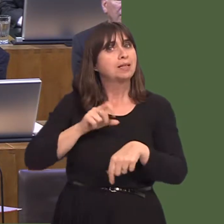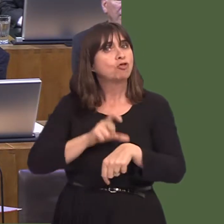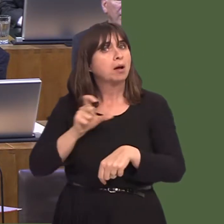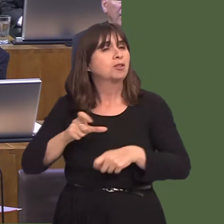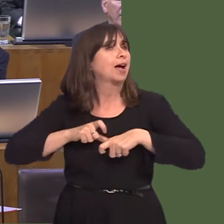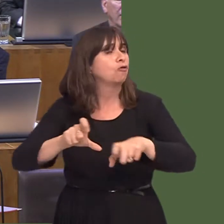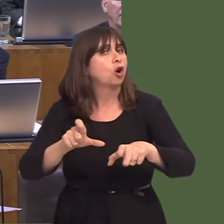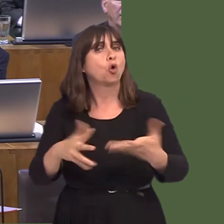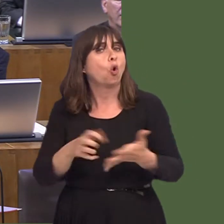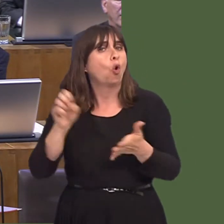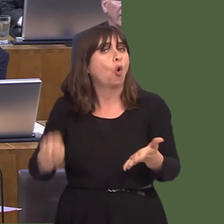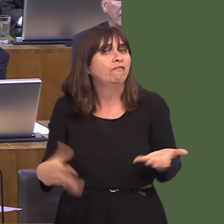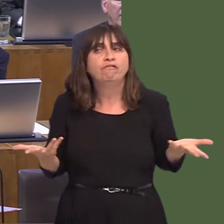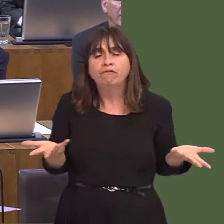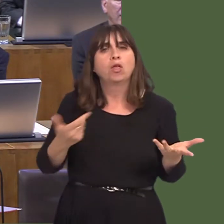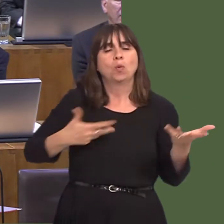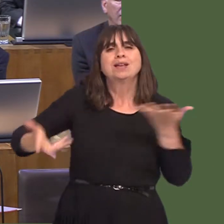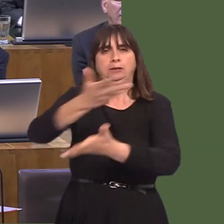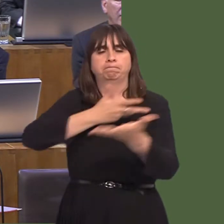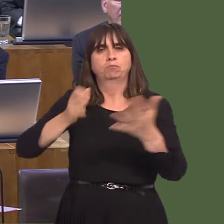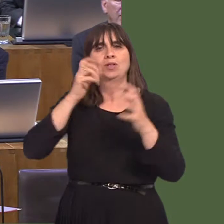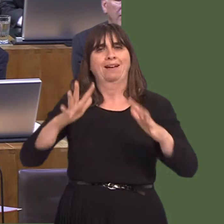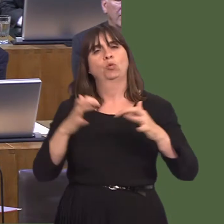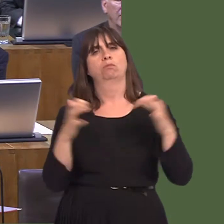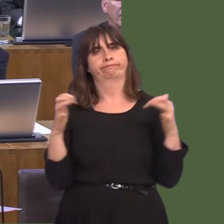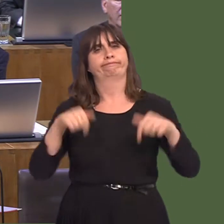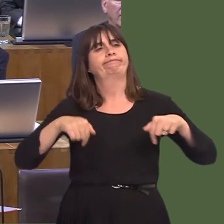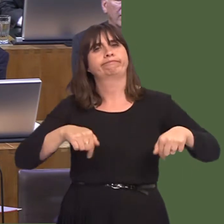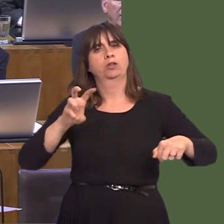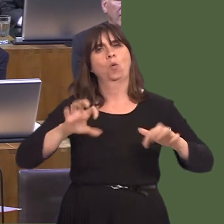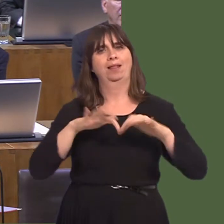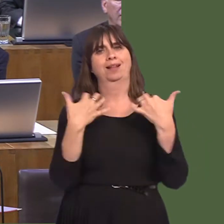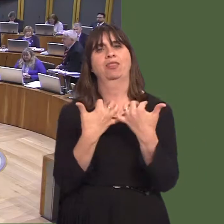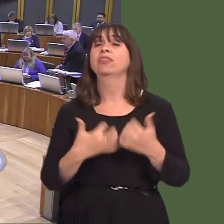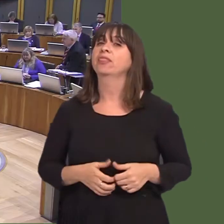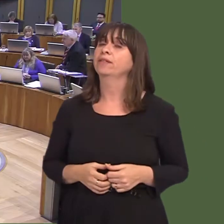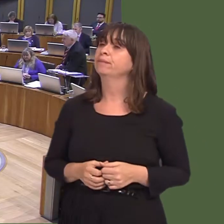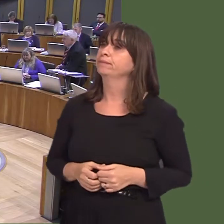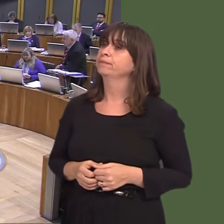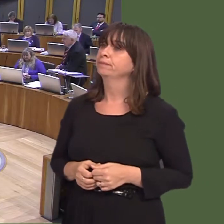That is a judgment that would have to be taken whenórather than if, I trustópolicing is devolved. Caroline Jones AM: Thank you.